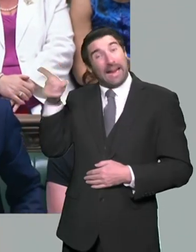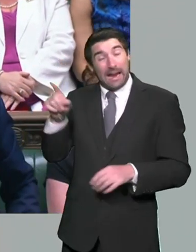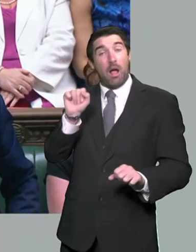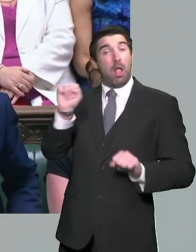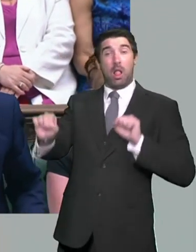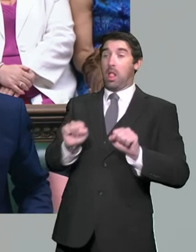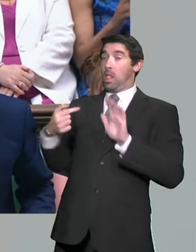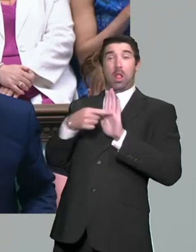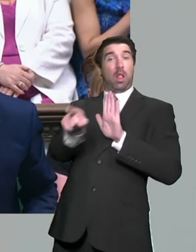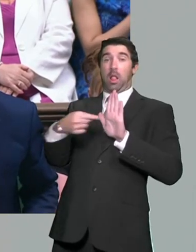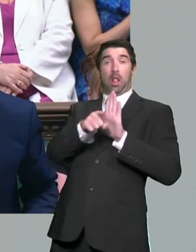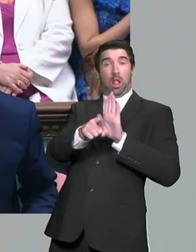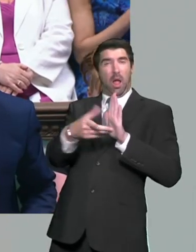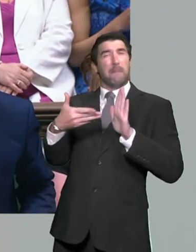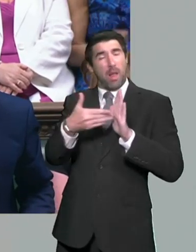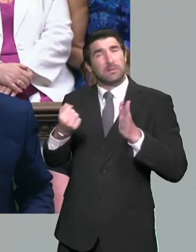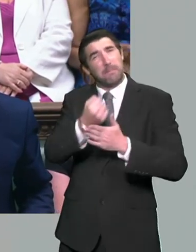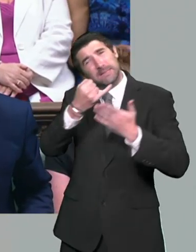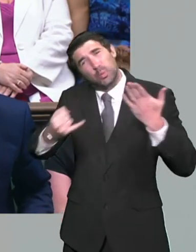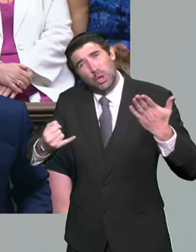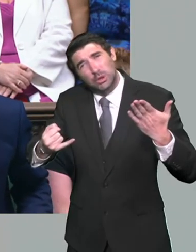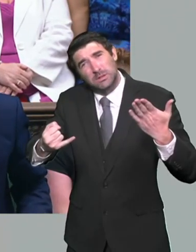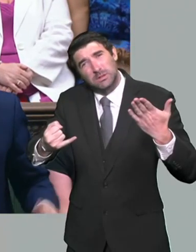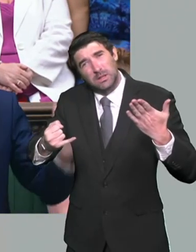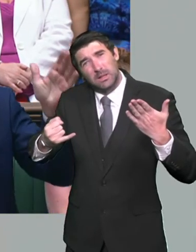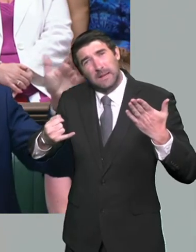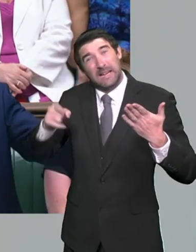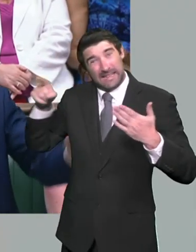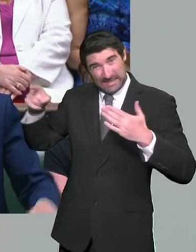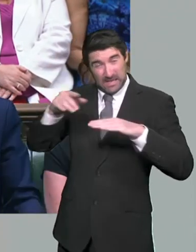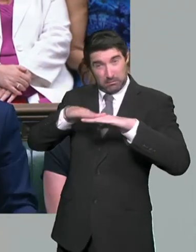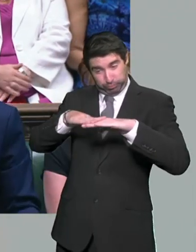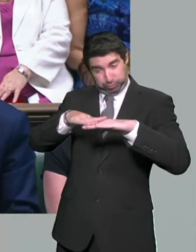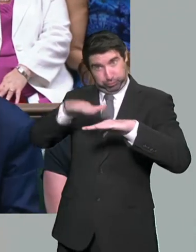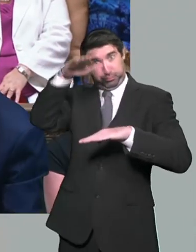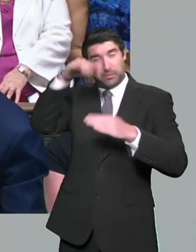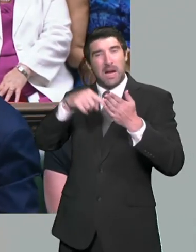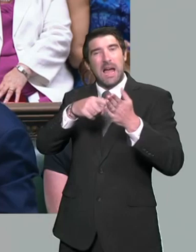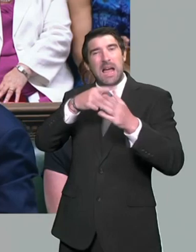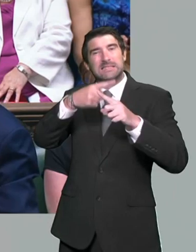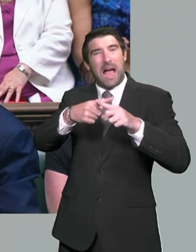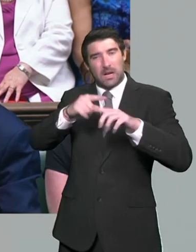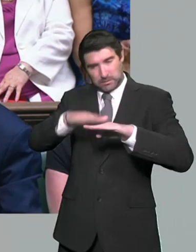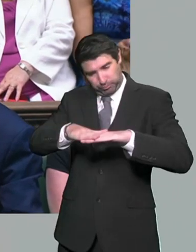His 15 tax rises are throttling growth and the Director of the CBI is so fed up that